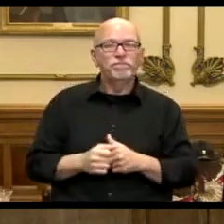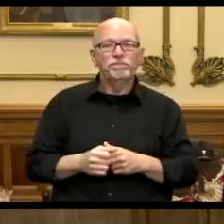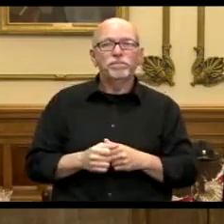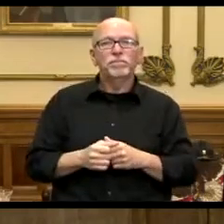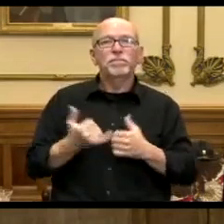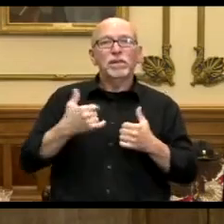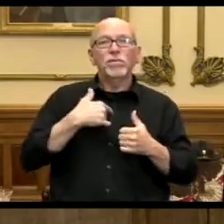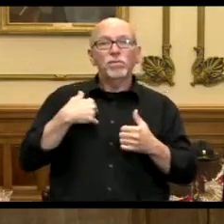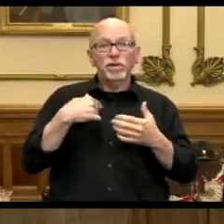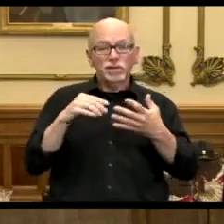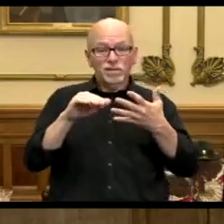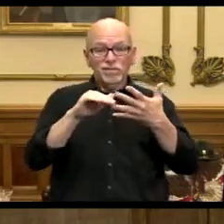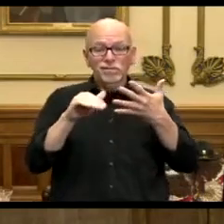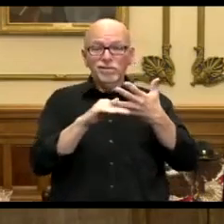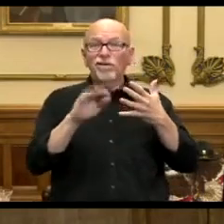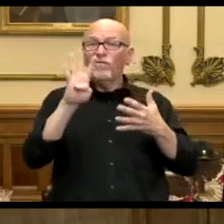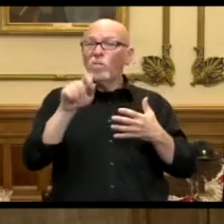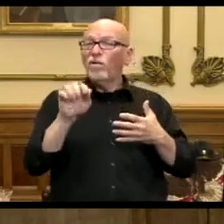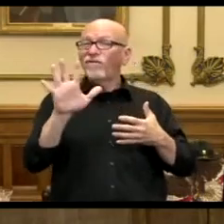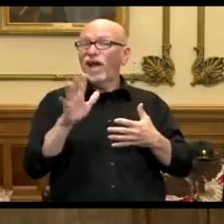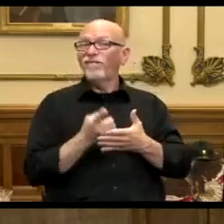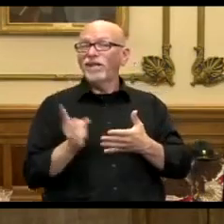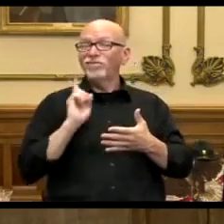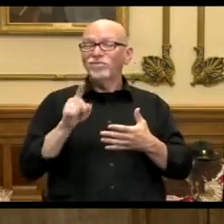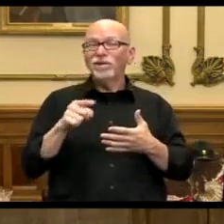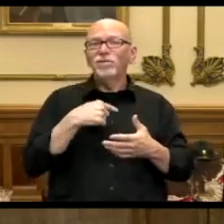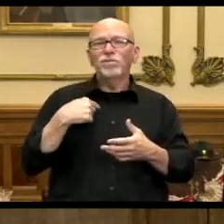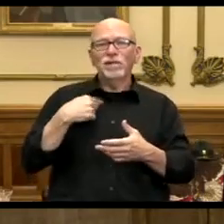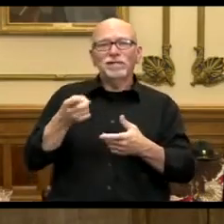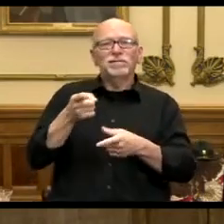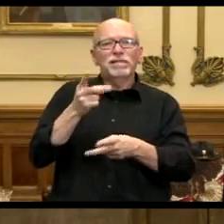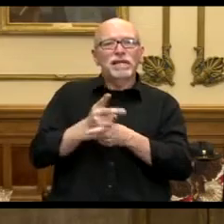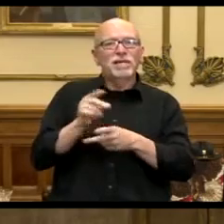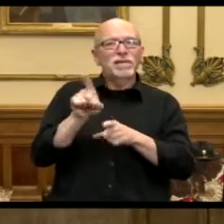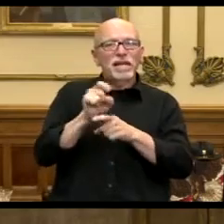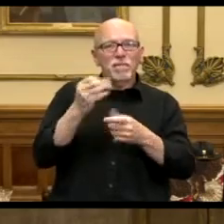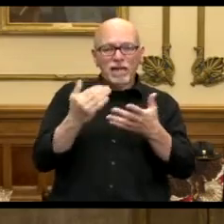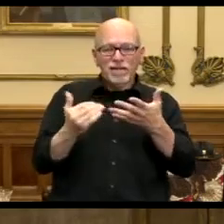stage 4.5 last week, we kept many guidelines at Stage four, but we also